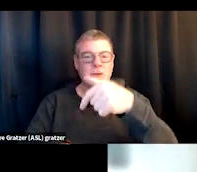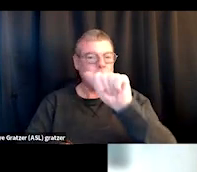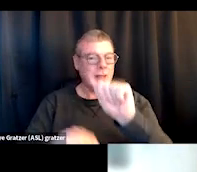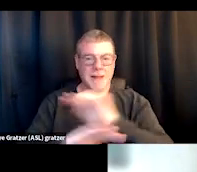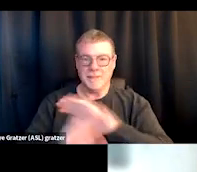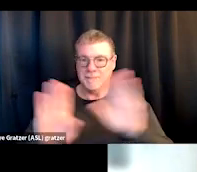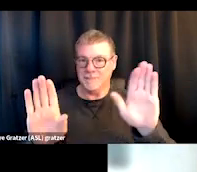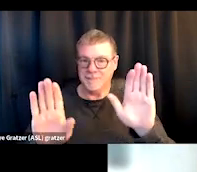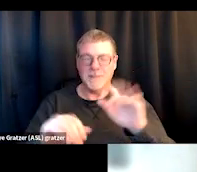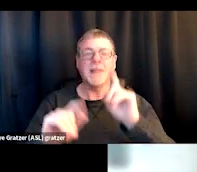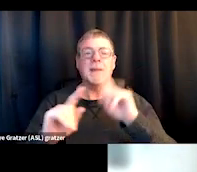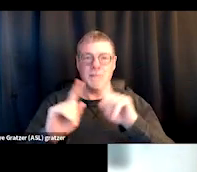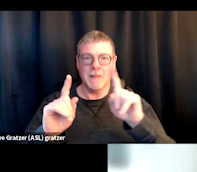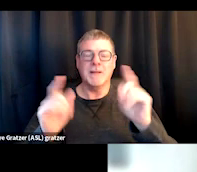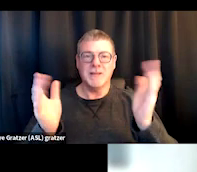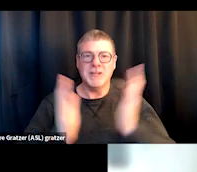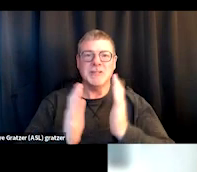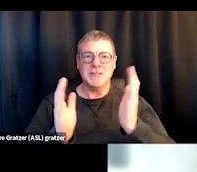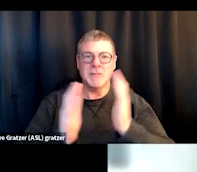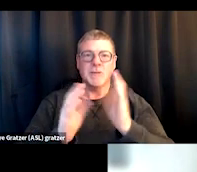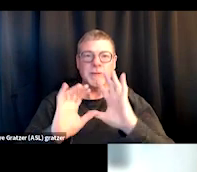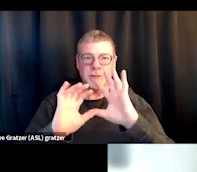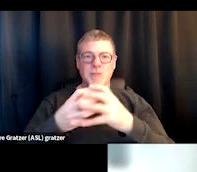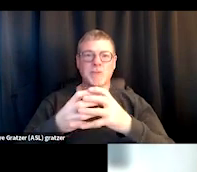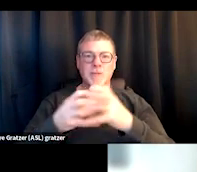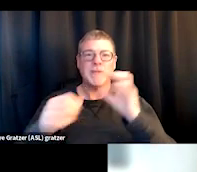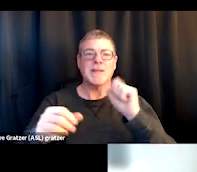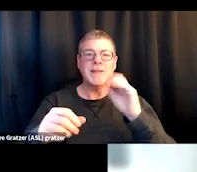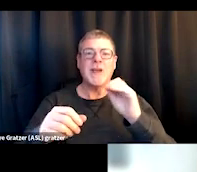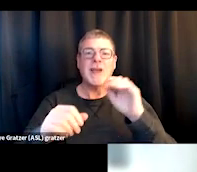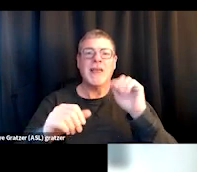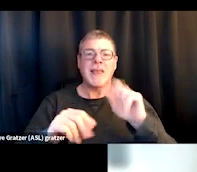We're a small good group today, so we can use the chat for questions.